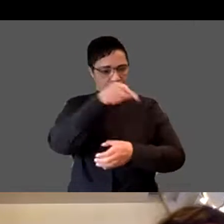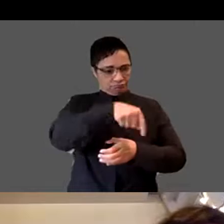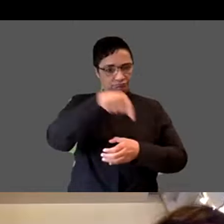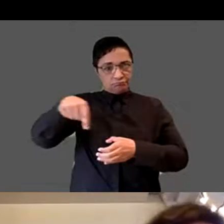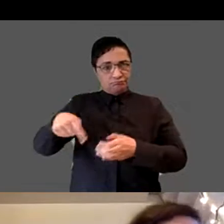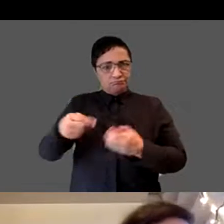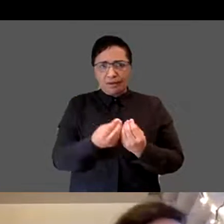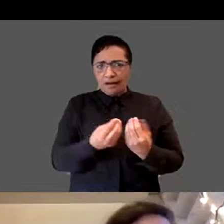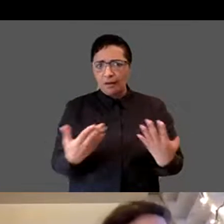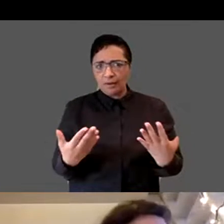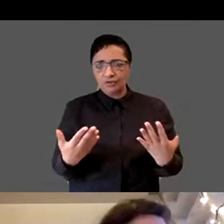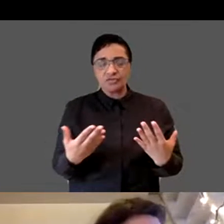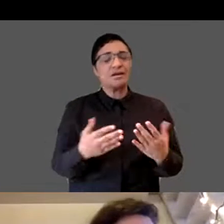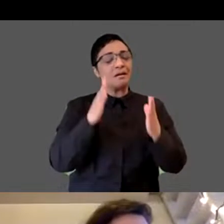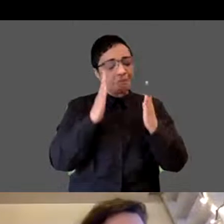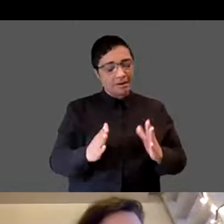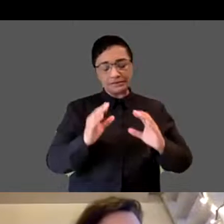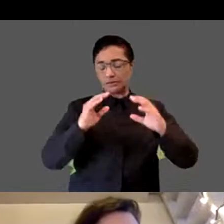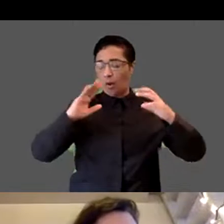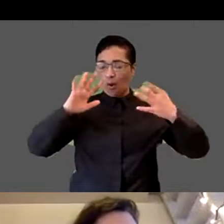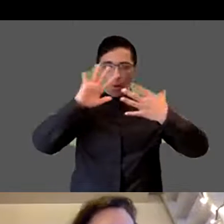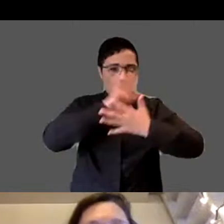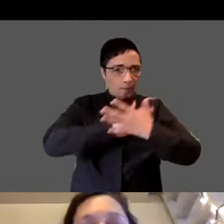As we know just how complicated disability is.